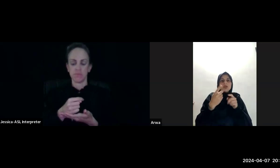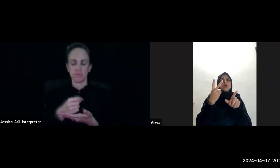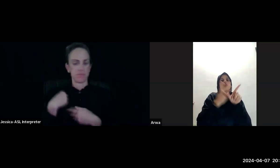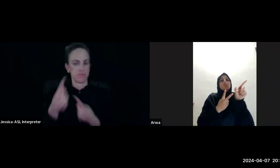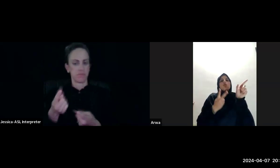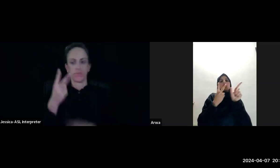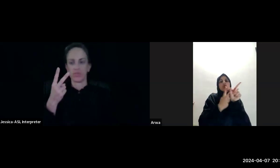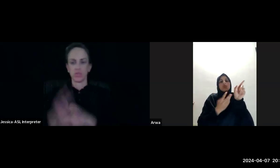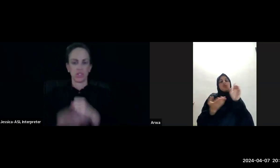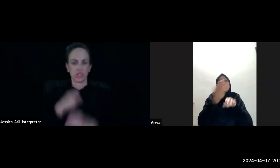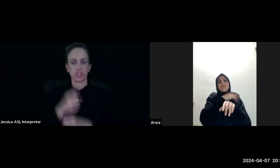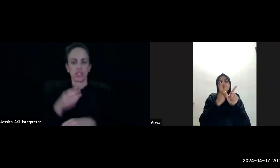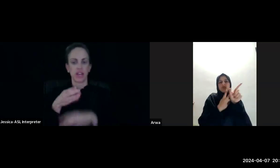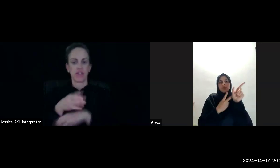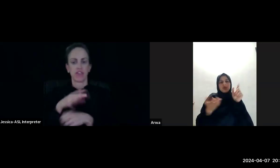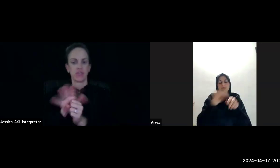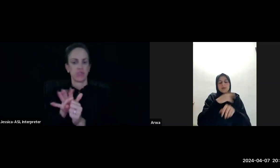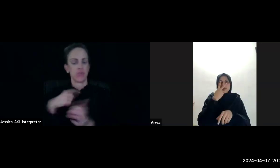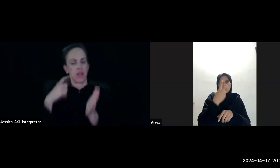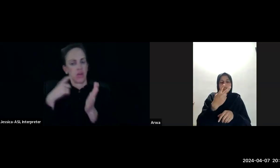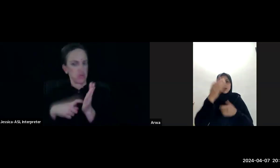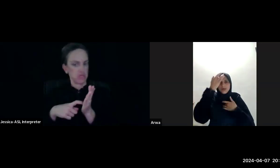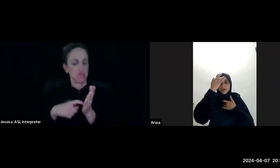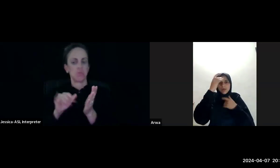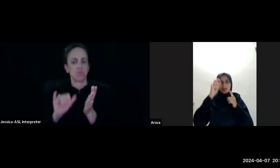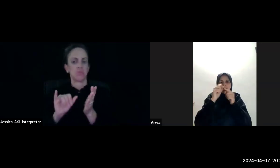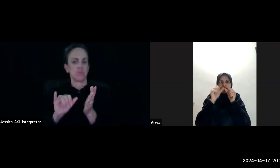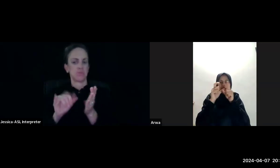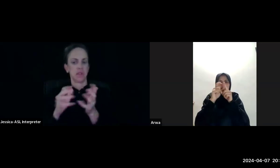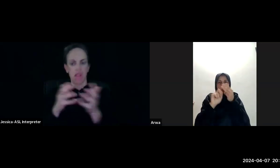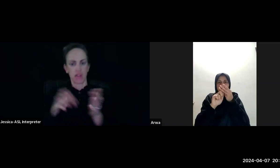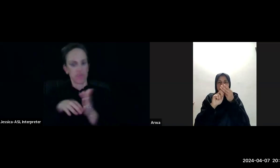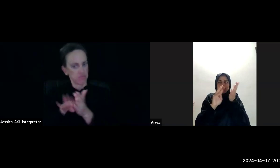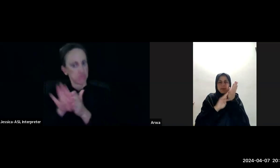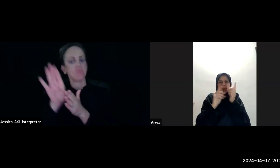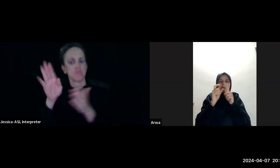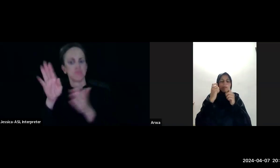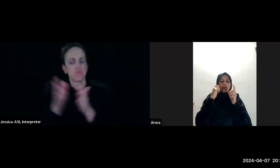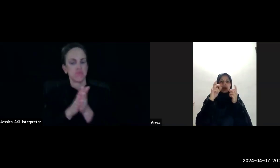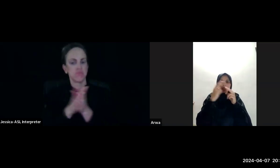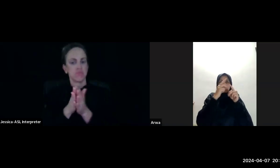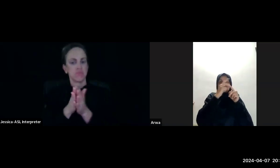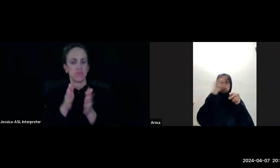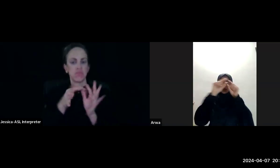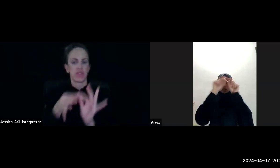pandemic I see that there's quite a lot of traction in therapies. and hopefully in less